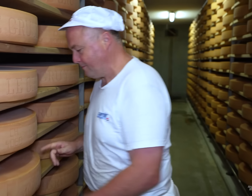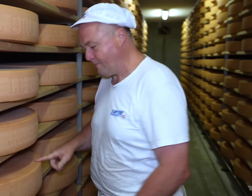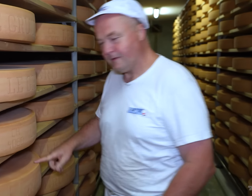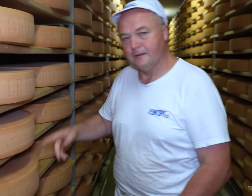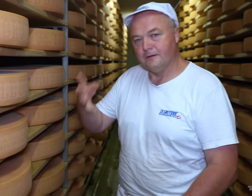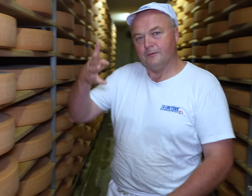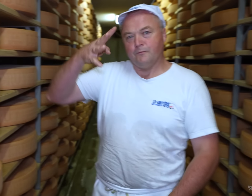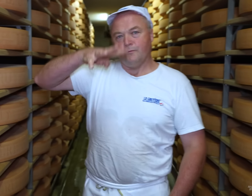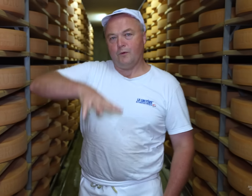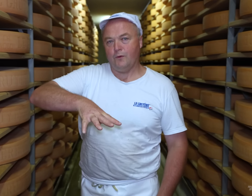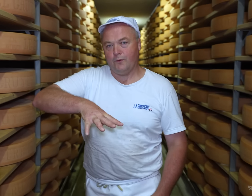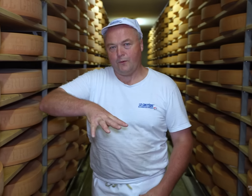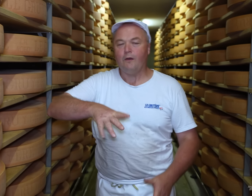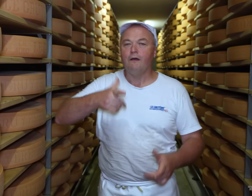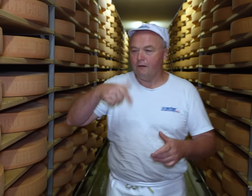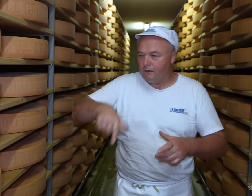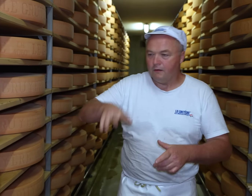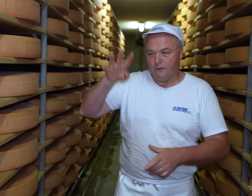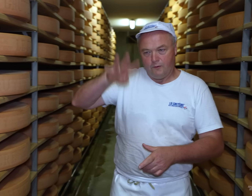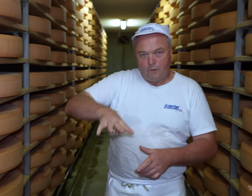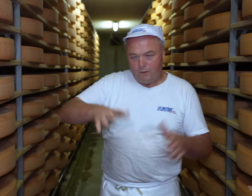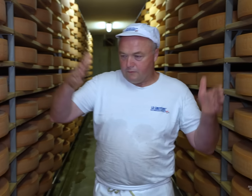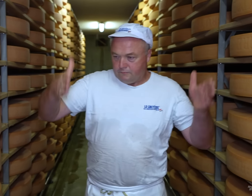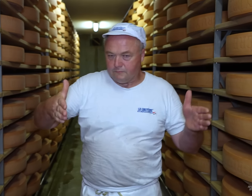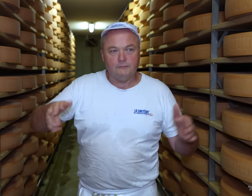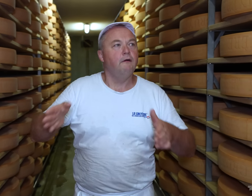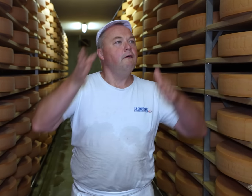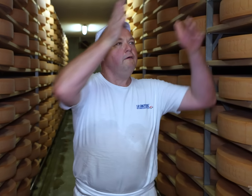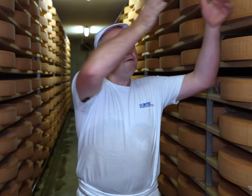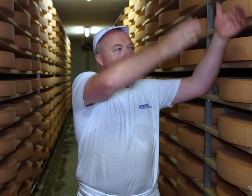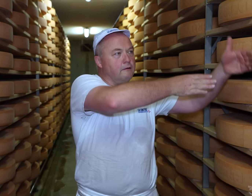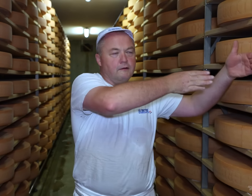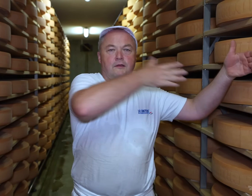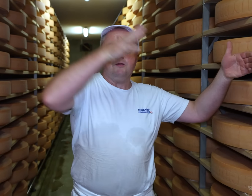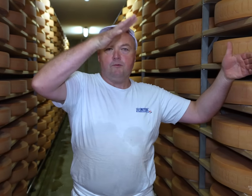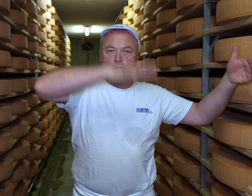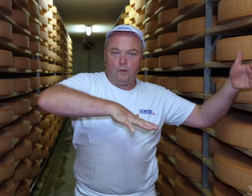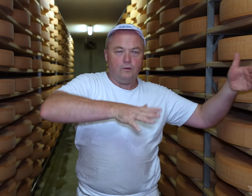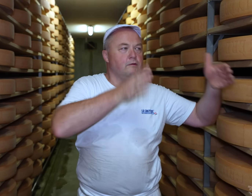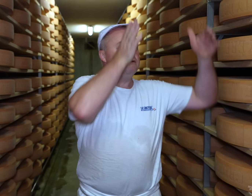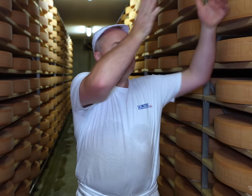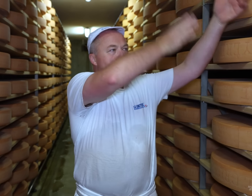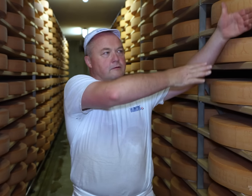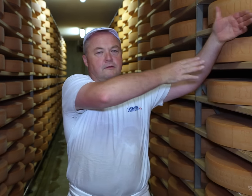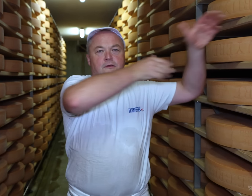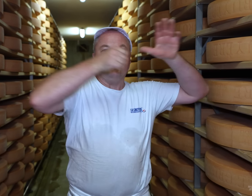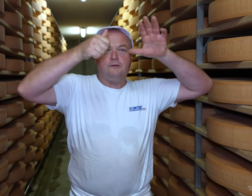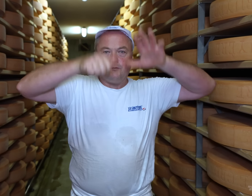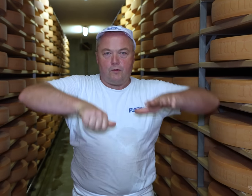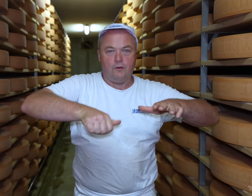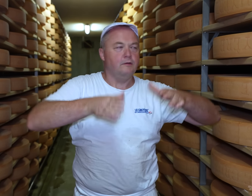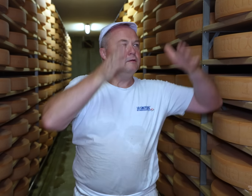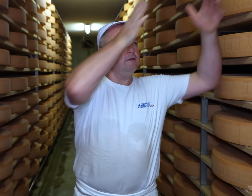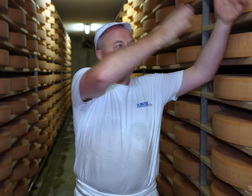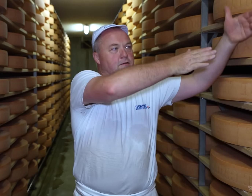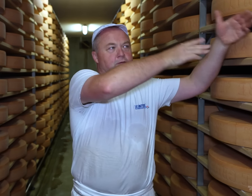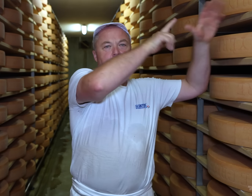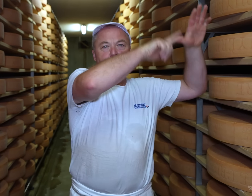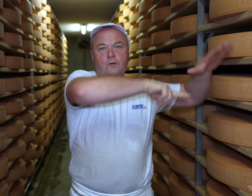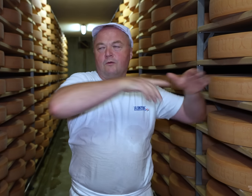This is from April. The next row is from May, the next from June, and so on.